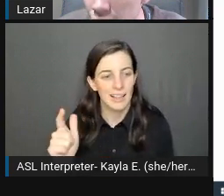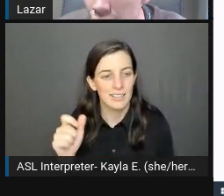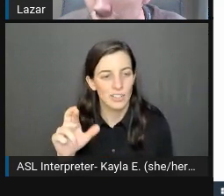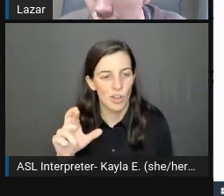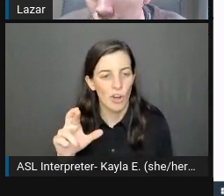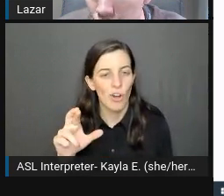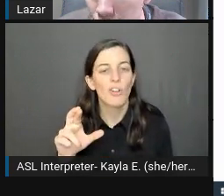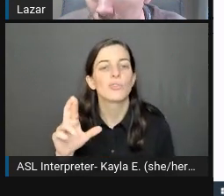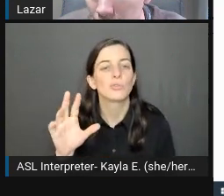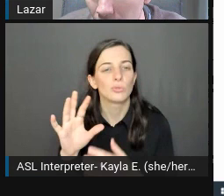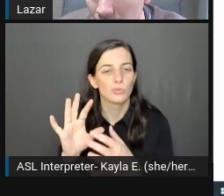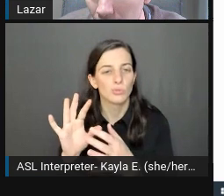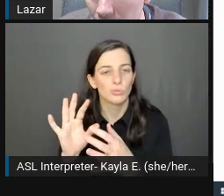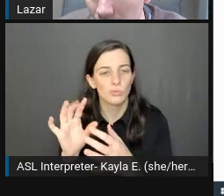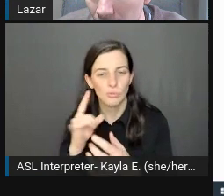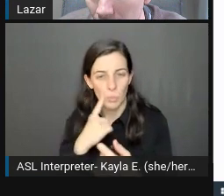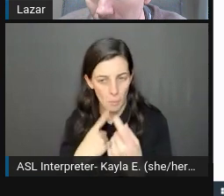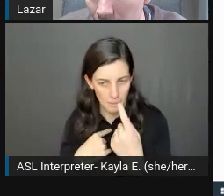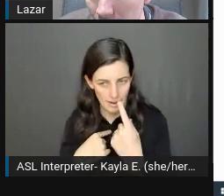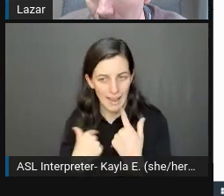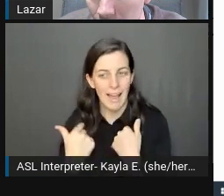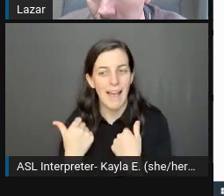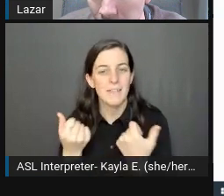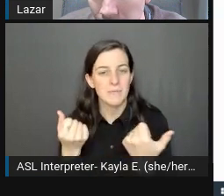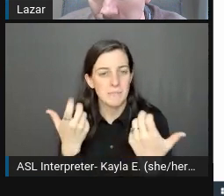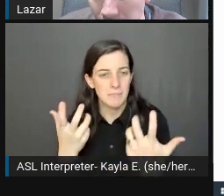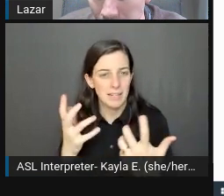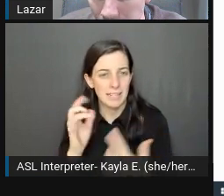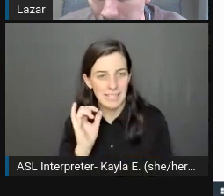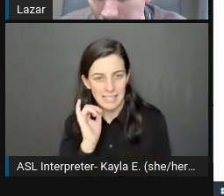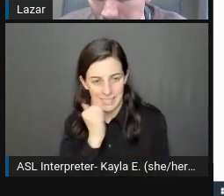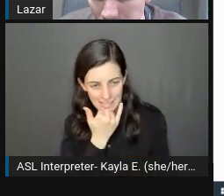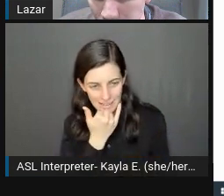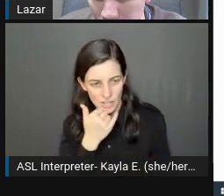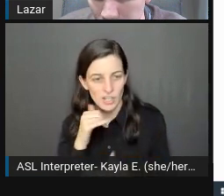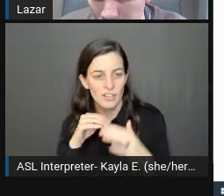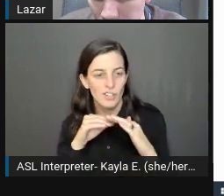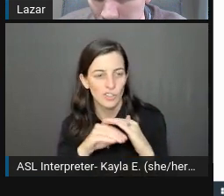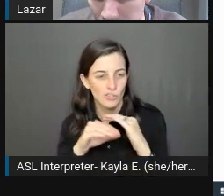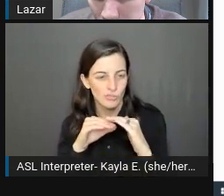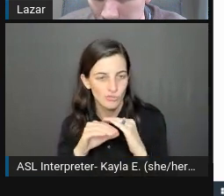of accessibility features and that he can easily navigate.